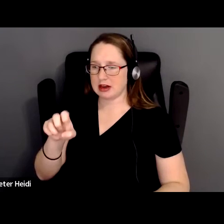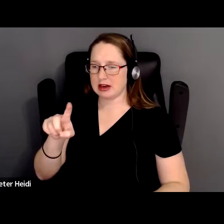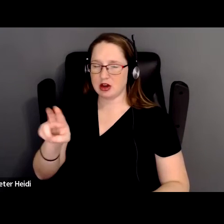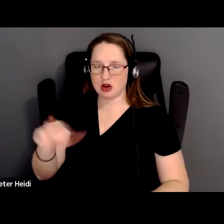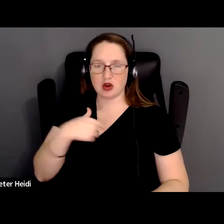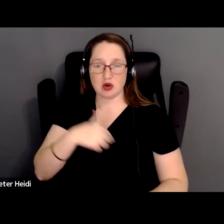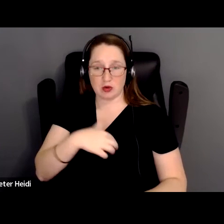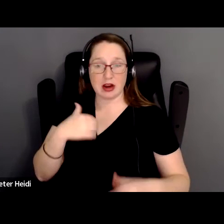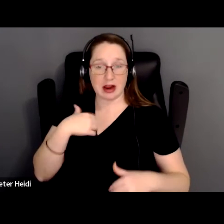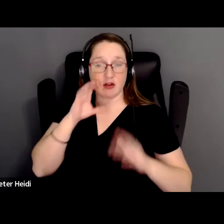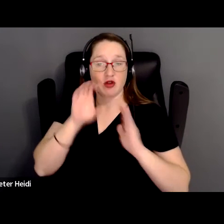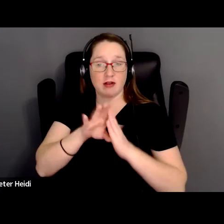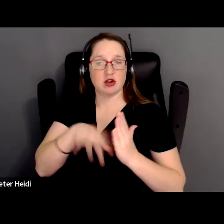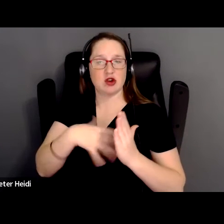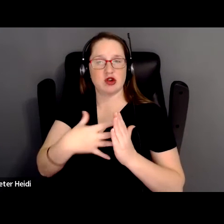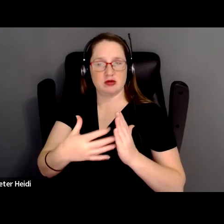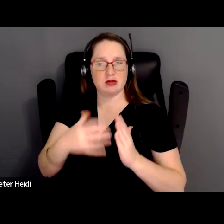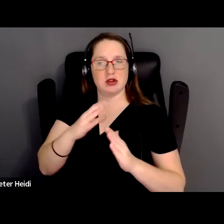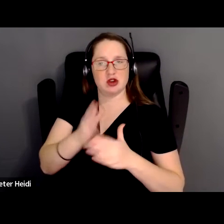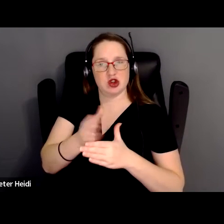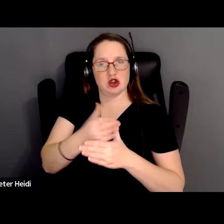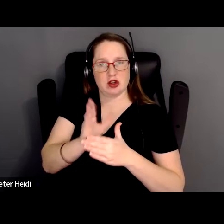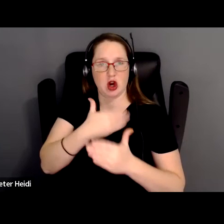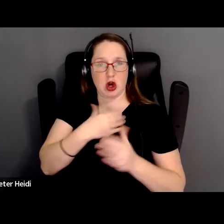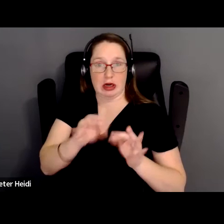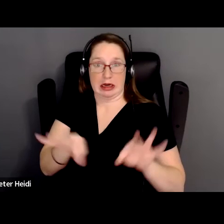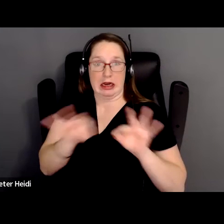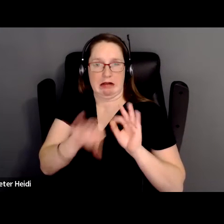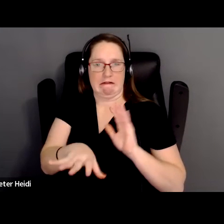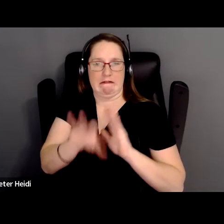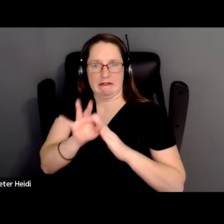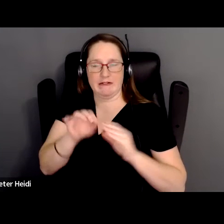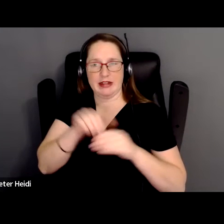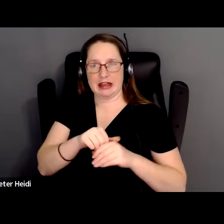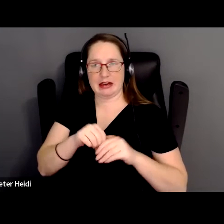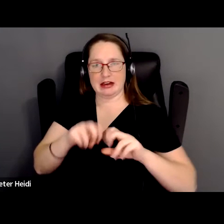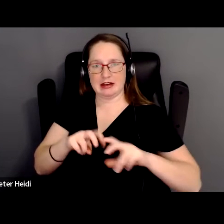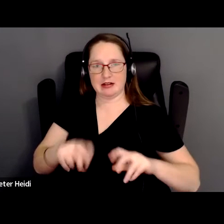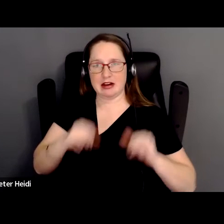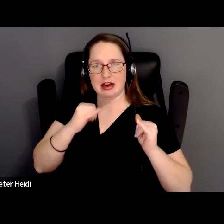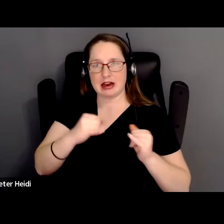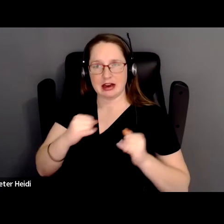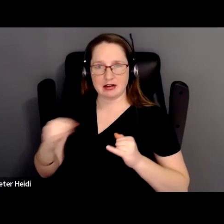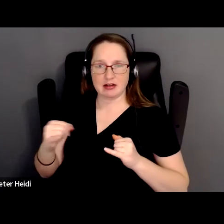that keeps share our key findings in digestible individual bite size,